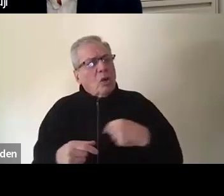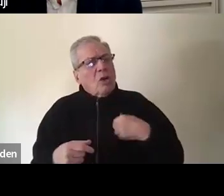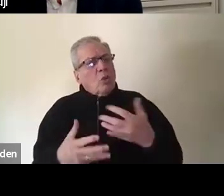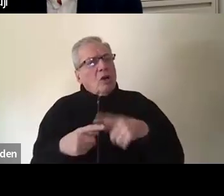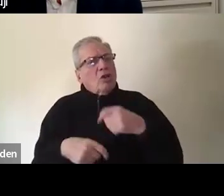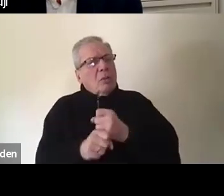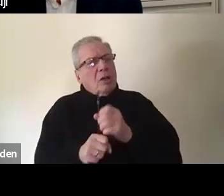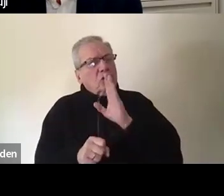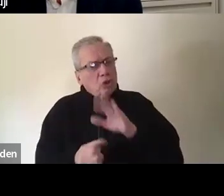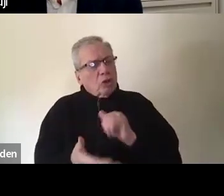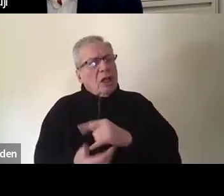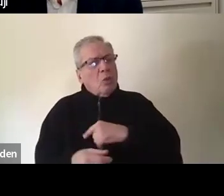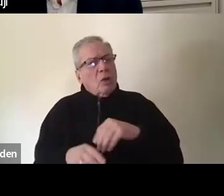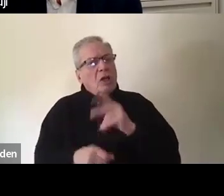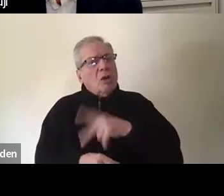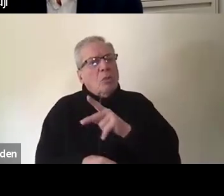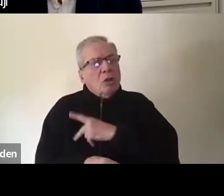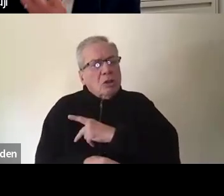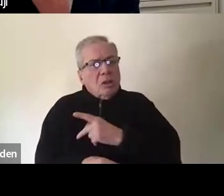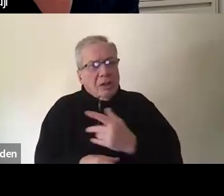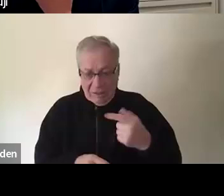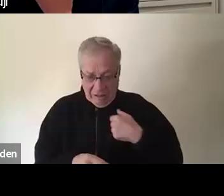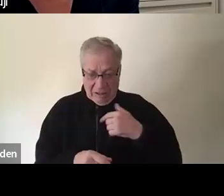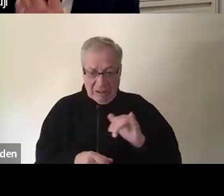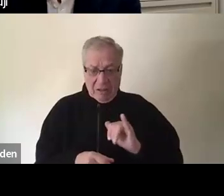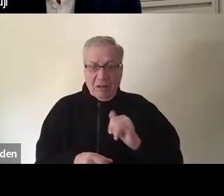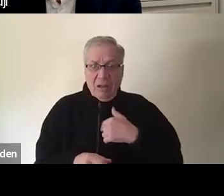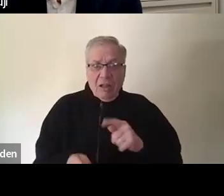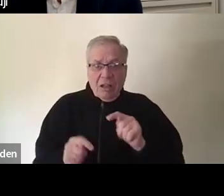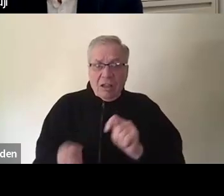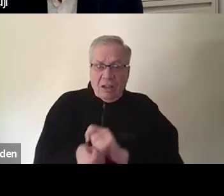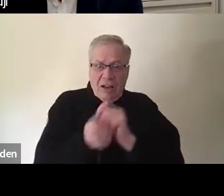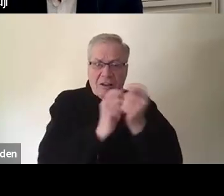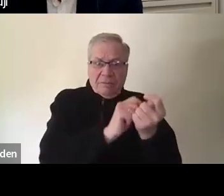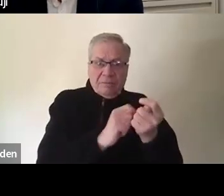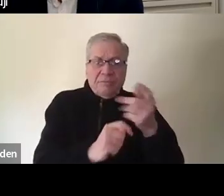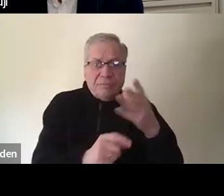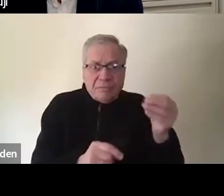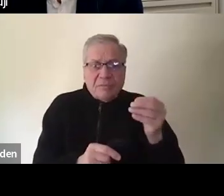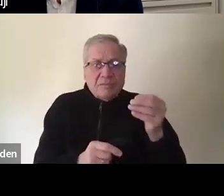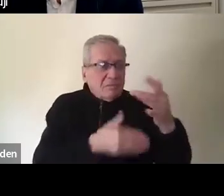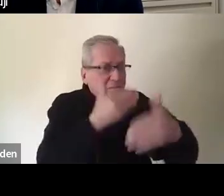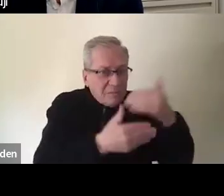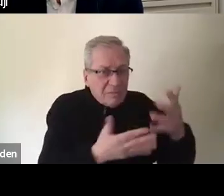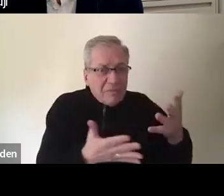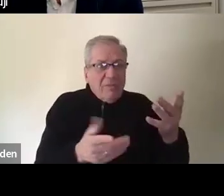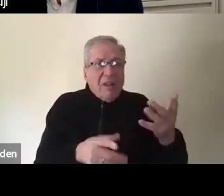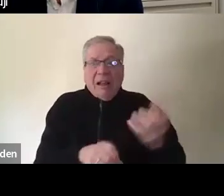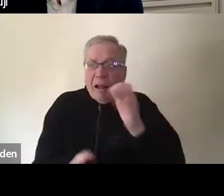personal lives. Our students, many at Miami-Dade college work full time, they are married and they